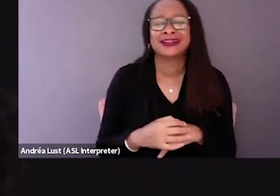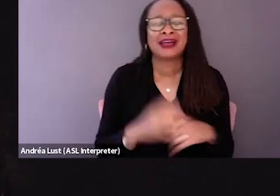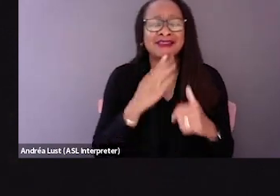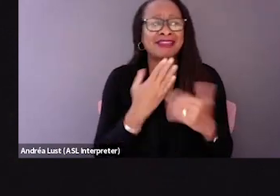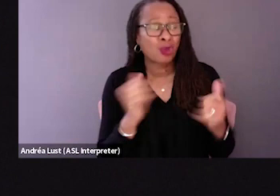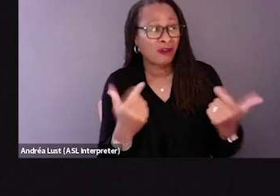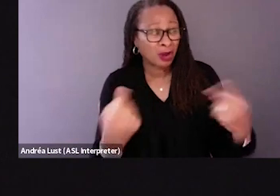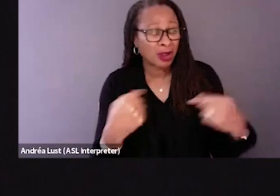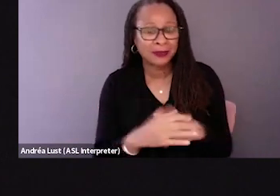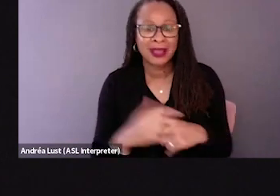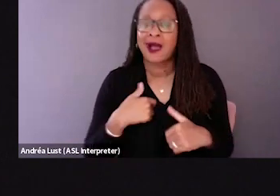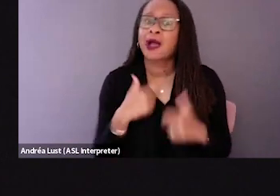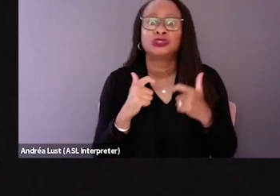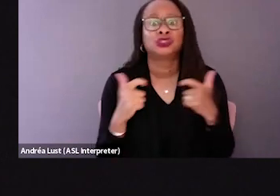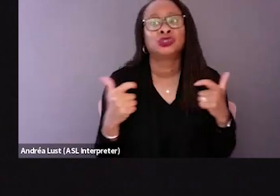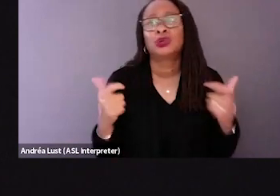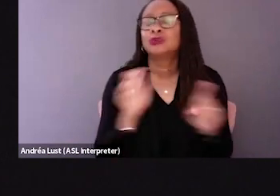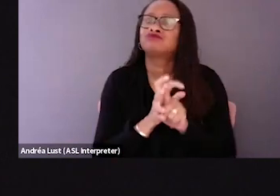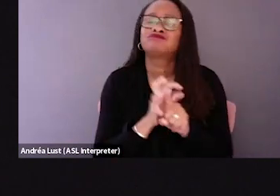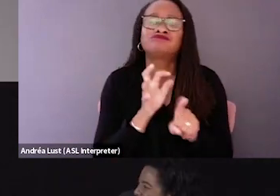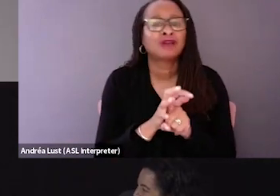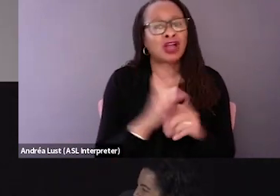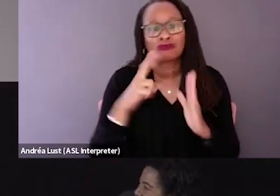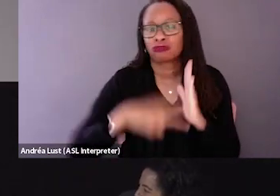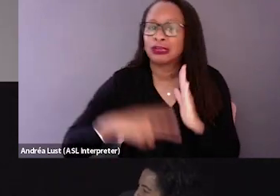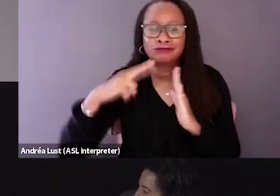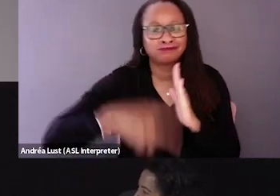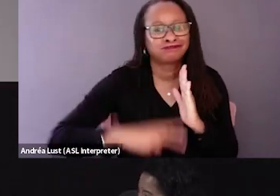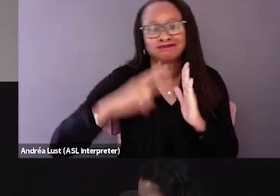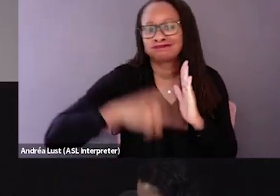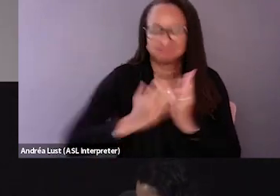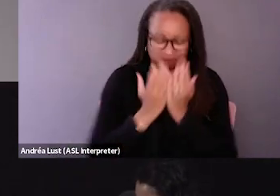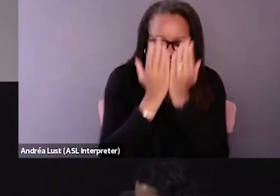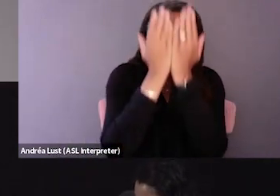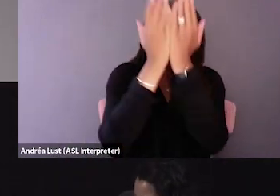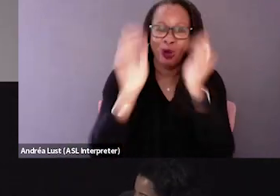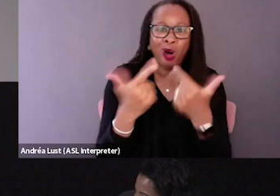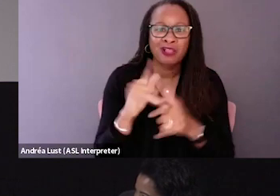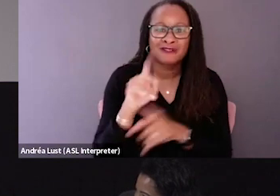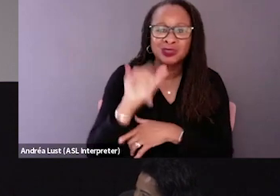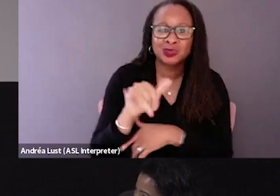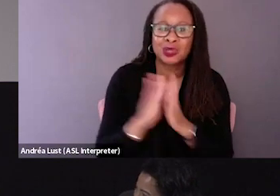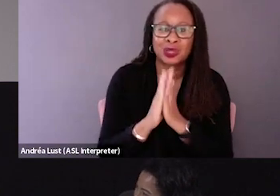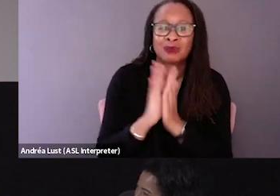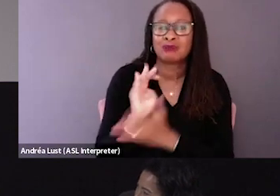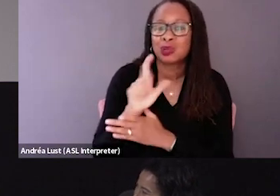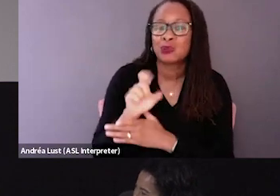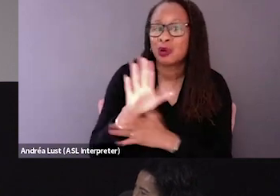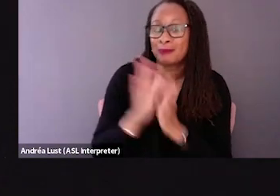Yes, I was a huge Judy Blume reader as a kid. - You're a fan. Okay. It's funny 'cause we asked everybody the question, the same question, right? - Yeah.